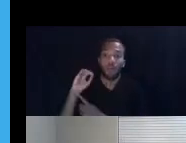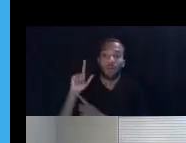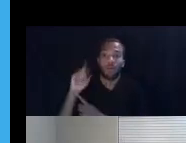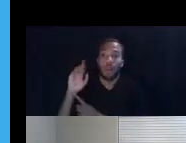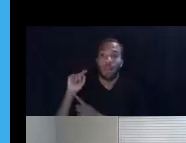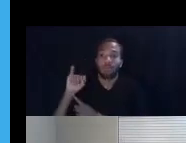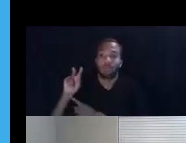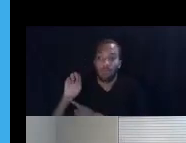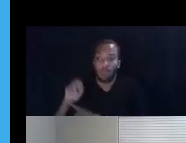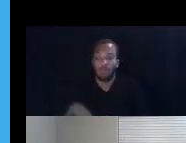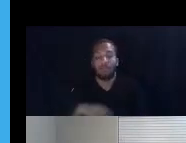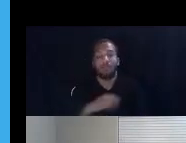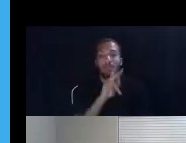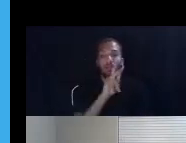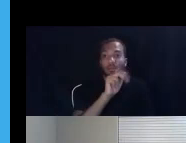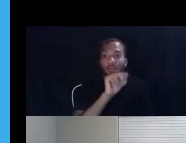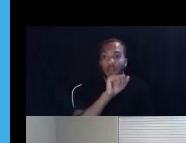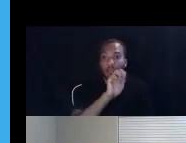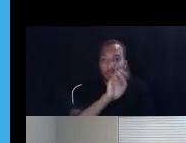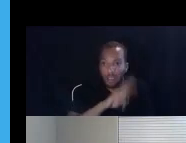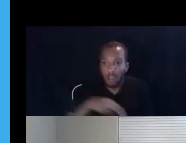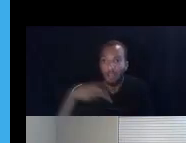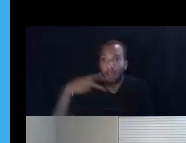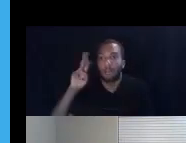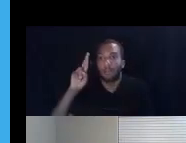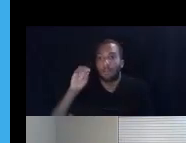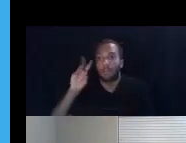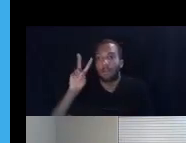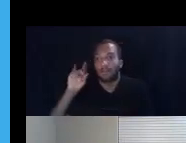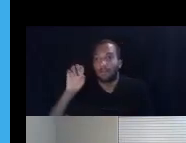Kaiser, Providence, OHSU Health, Legacy Pacific Source.